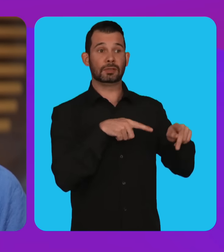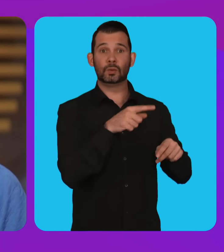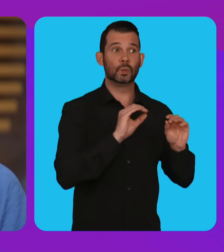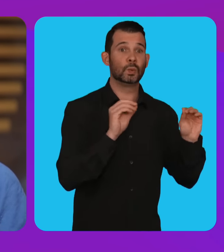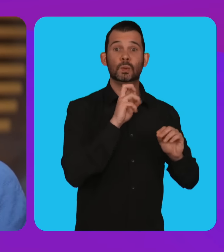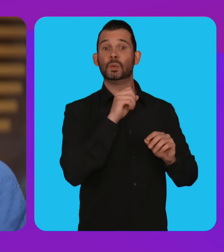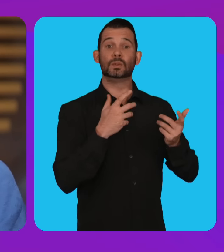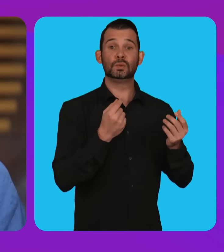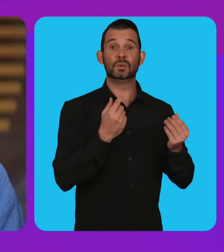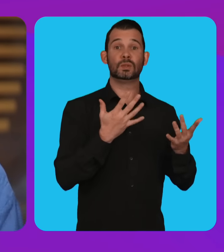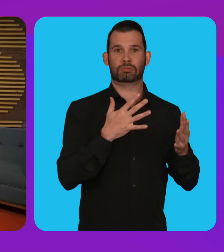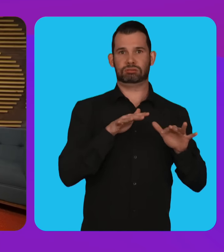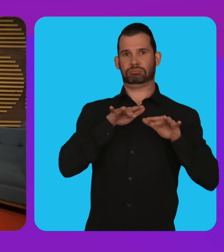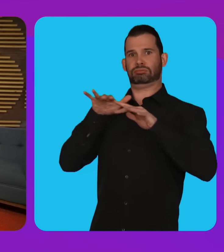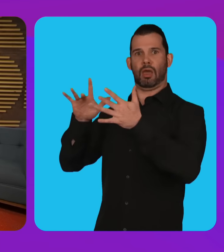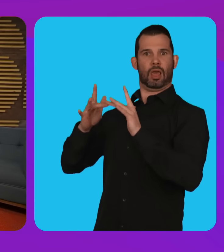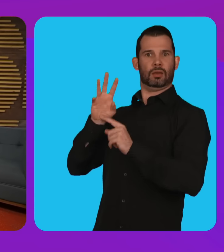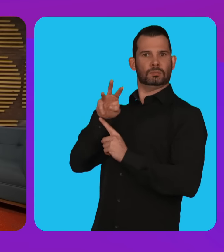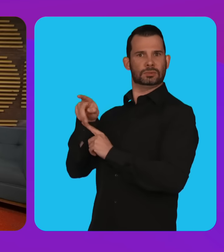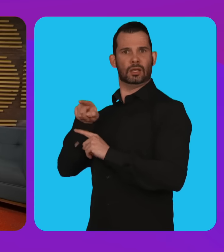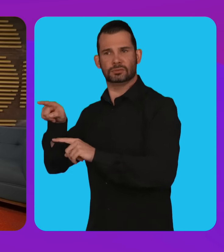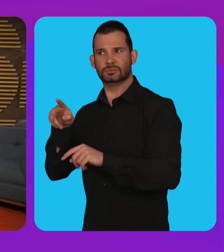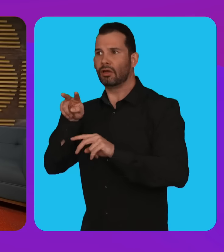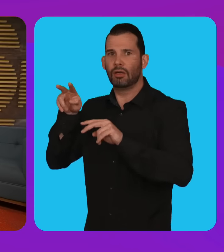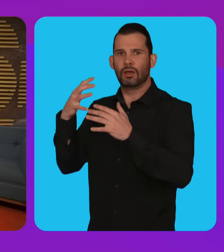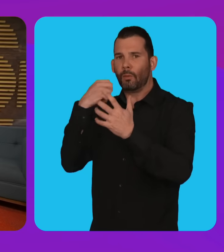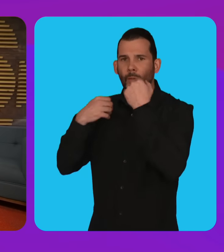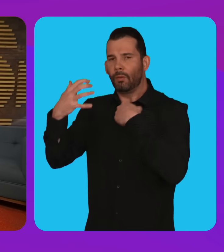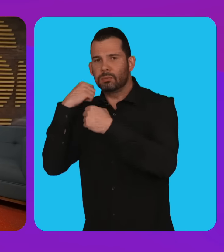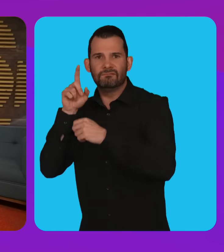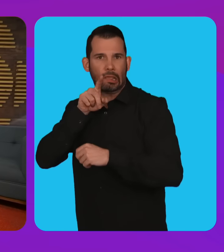people are going to online sites.